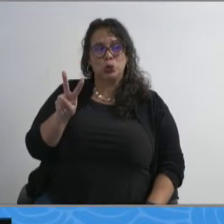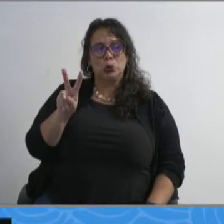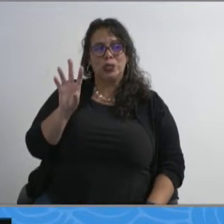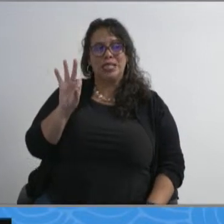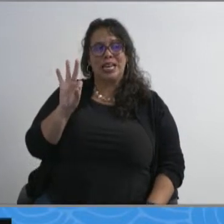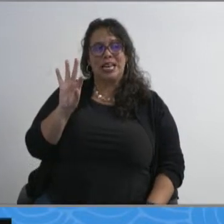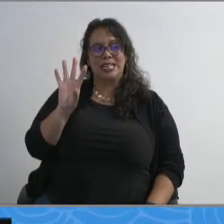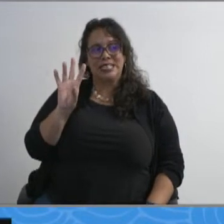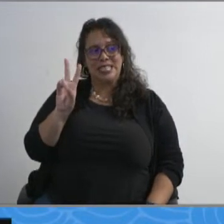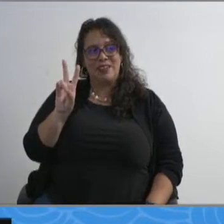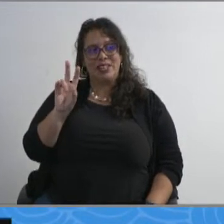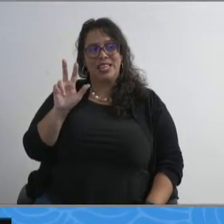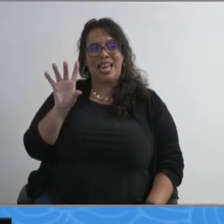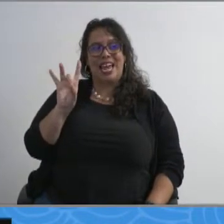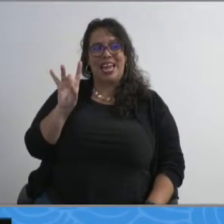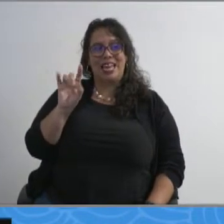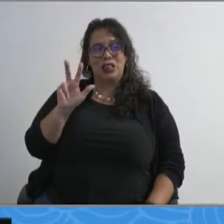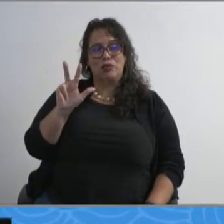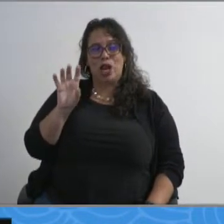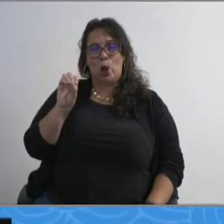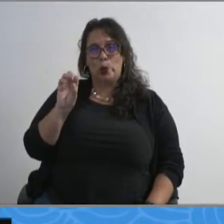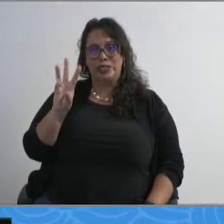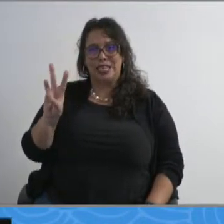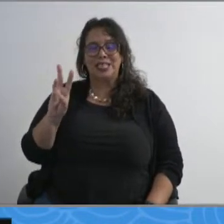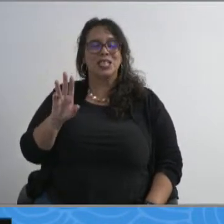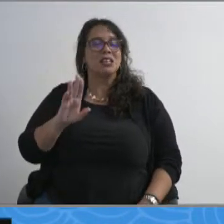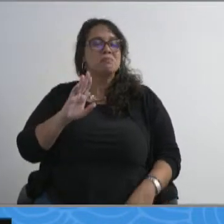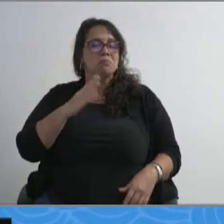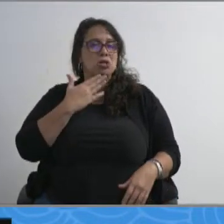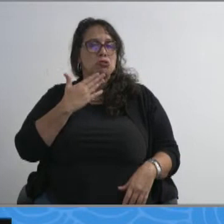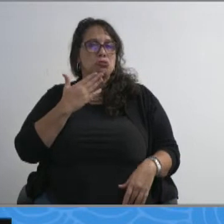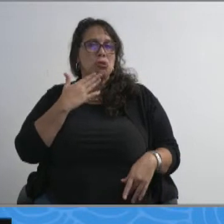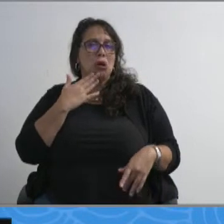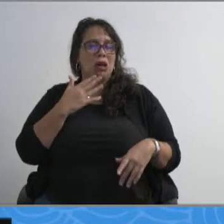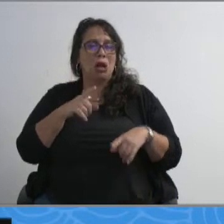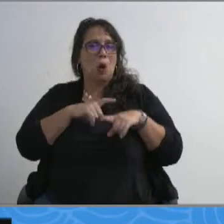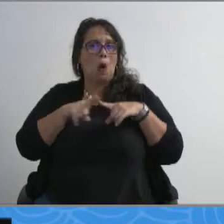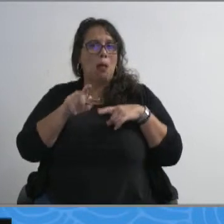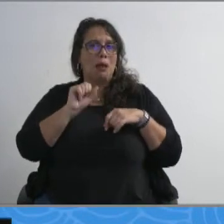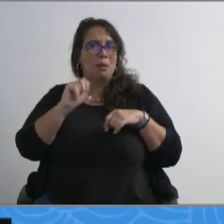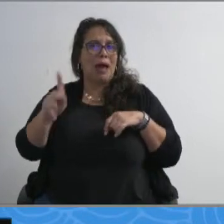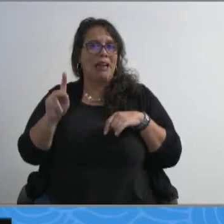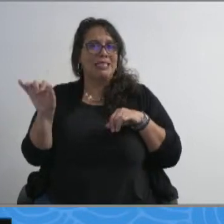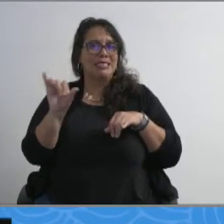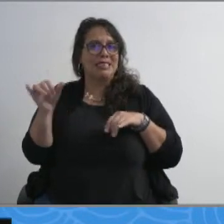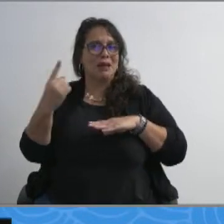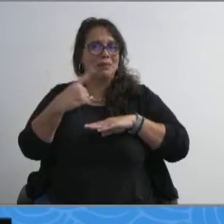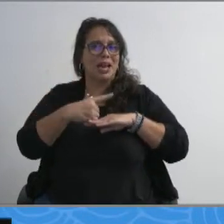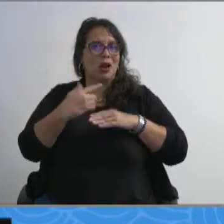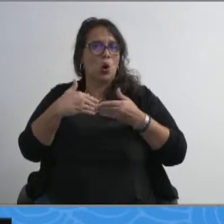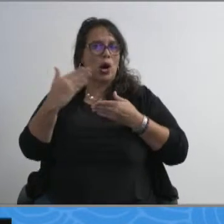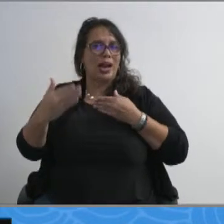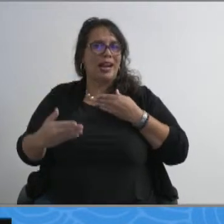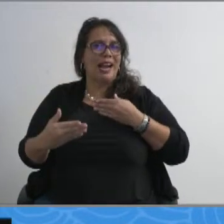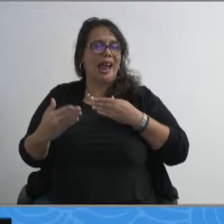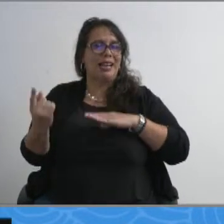So, you'll usually get a call within the same day or by the next business day. So, if you have questions, we'd be happy, happy to answer questions.